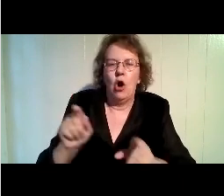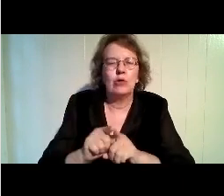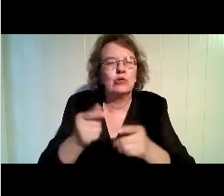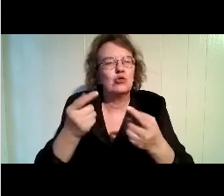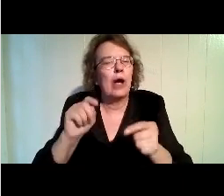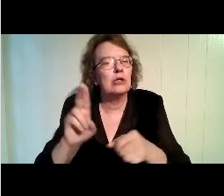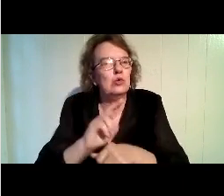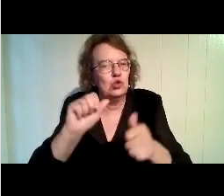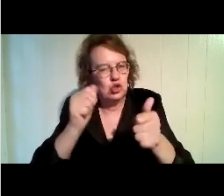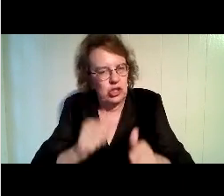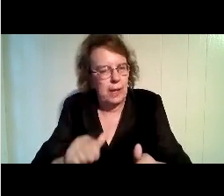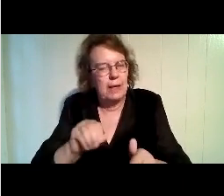text to relay that information.